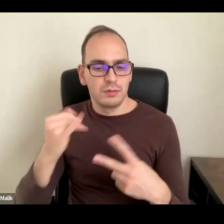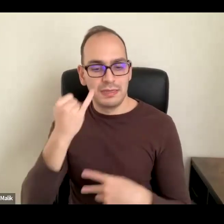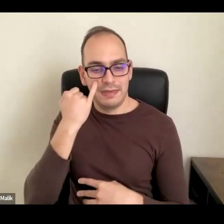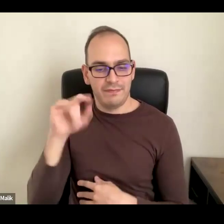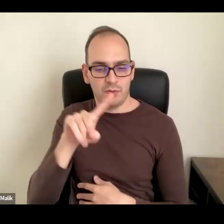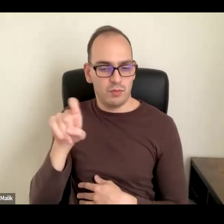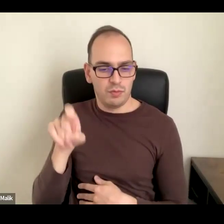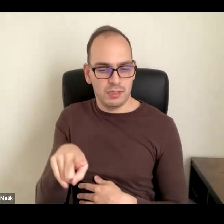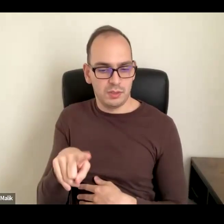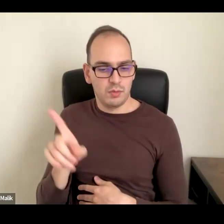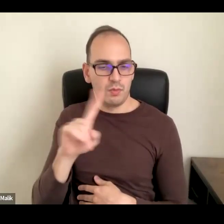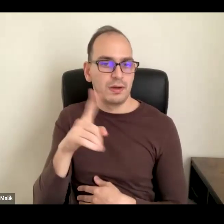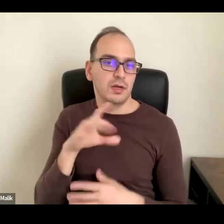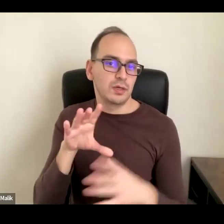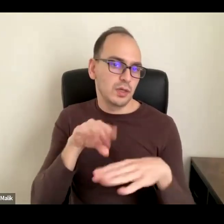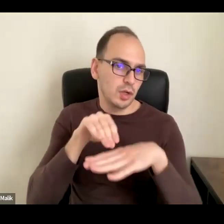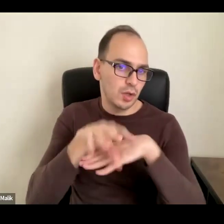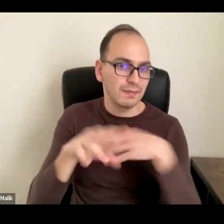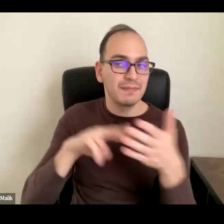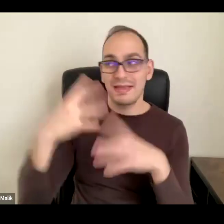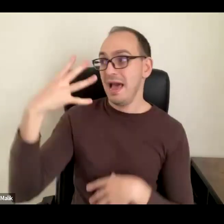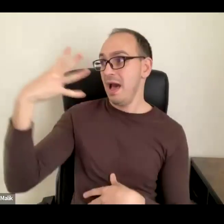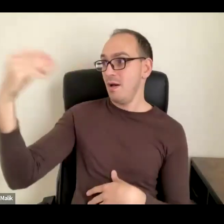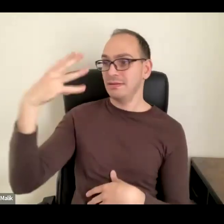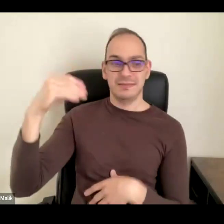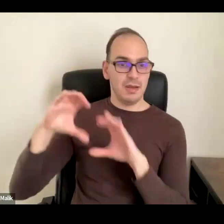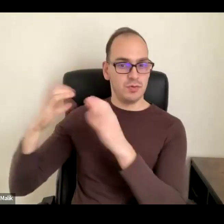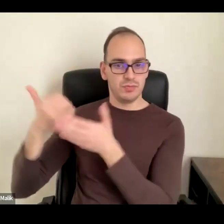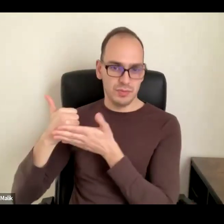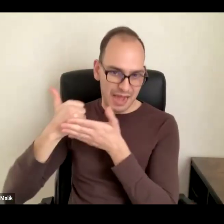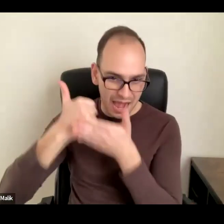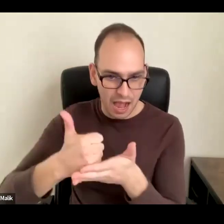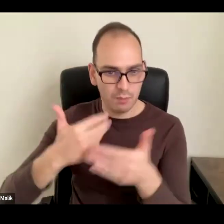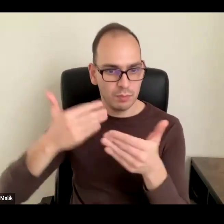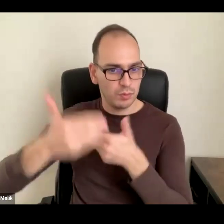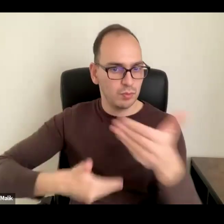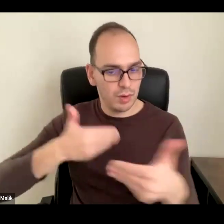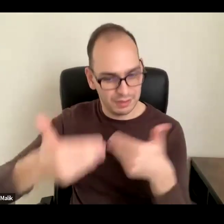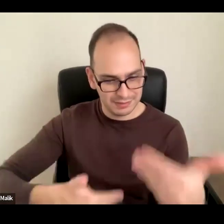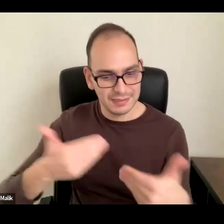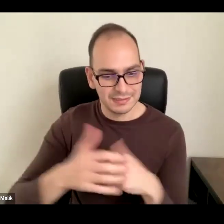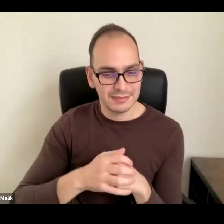you find a consultant meaning an outside party to assist in the process of an inventory I would